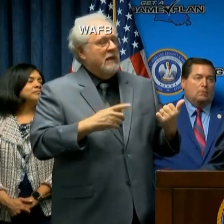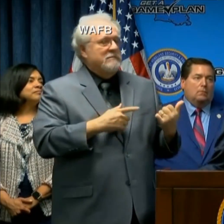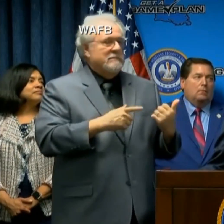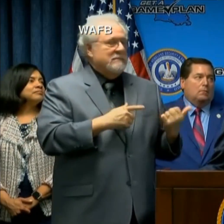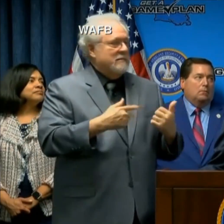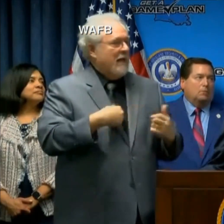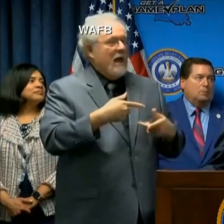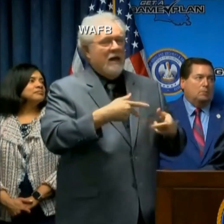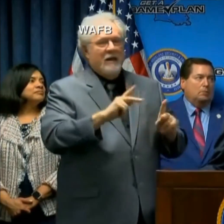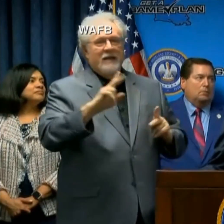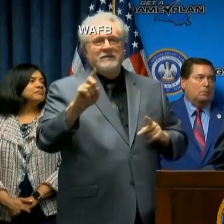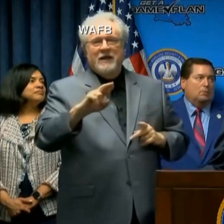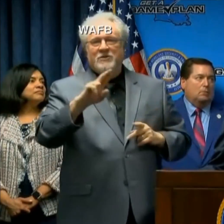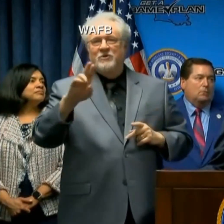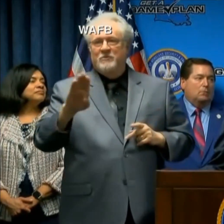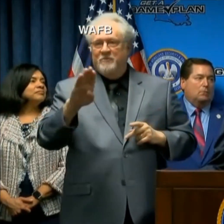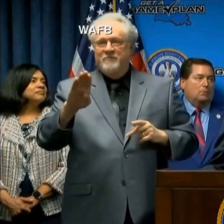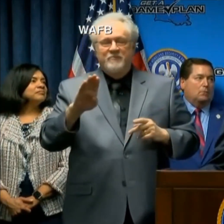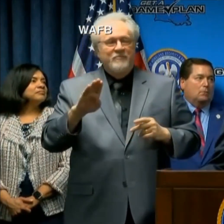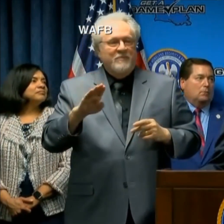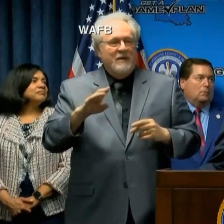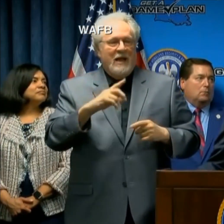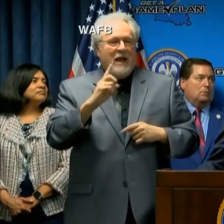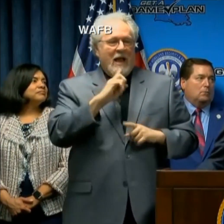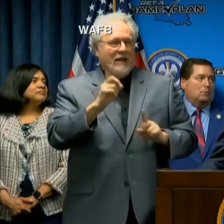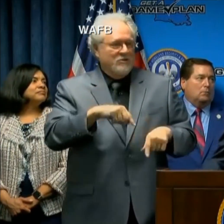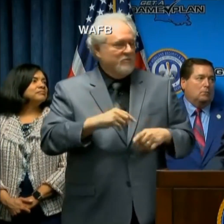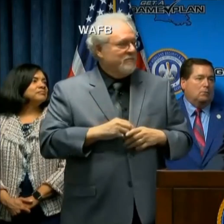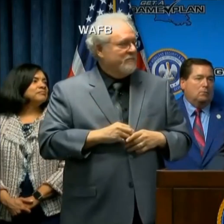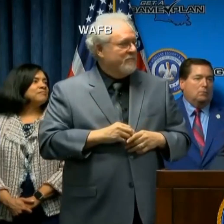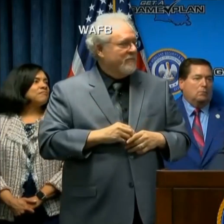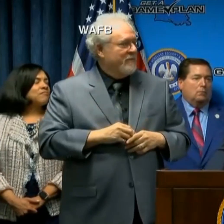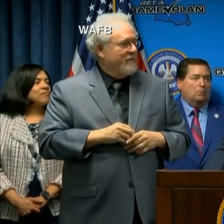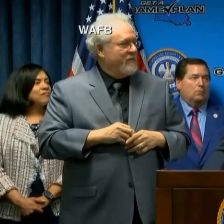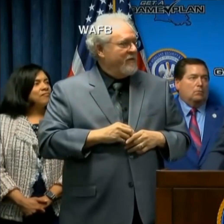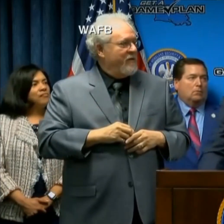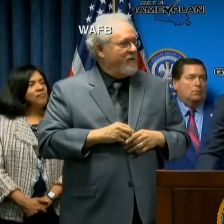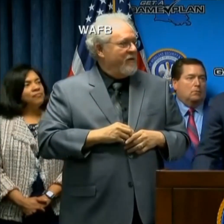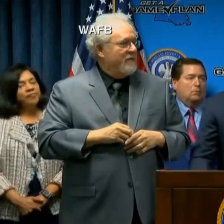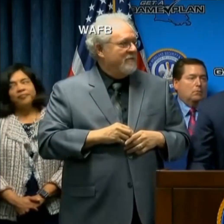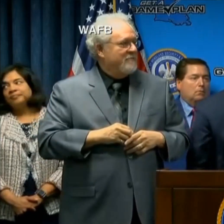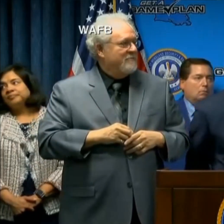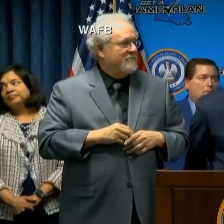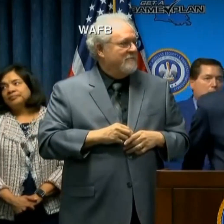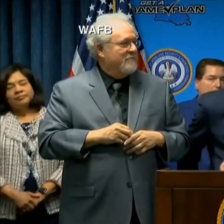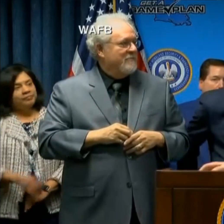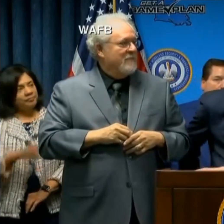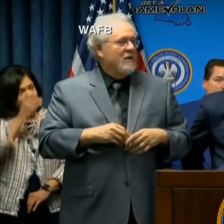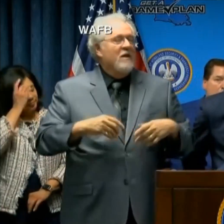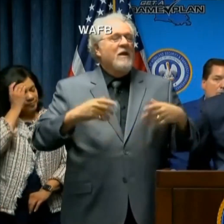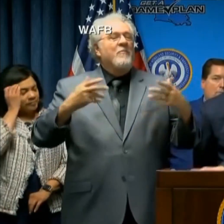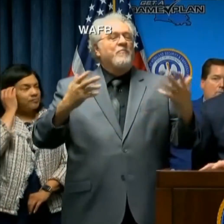gonna let dr. B to answer that to the best of his ability so so I think the